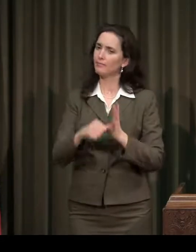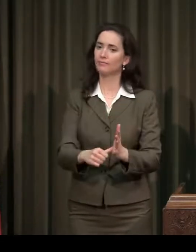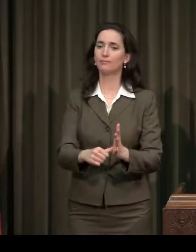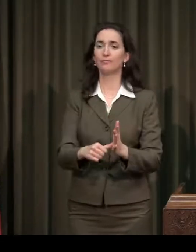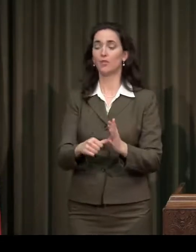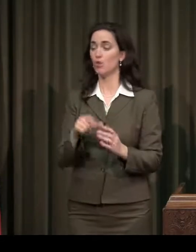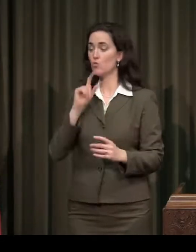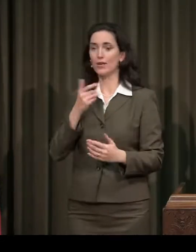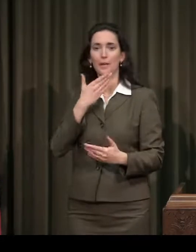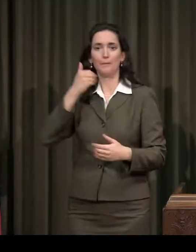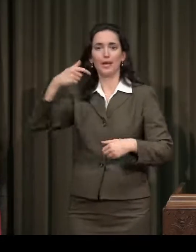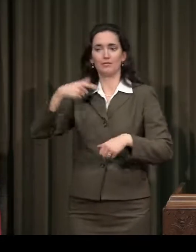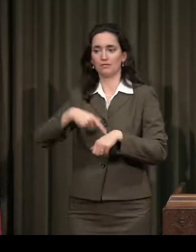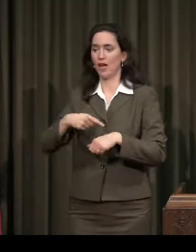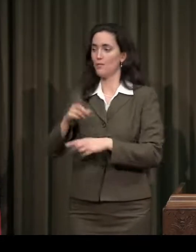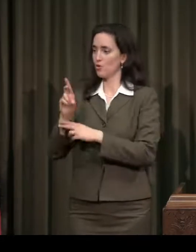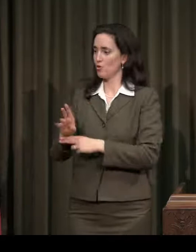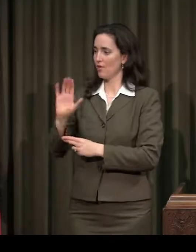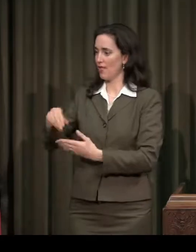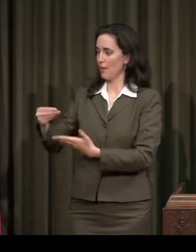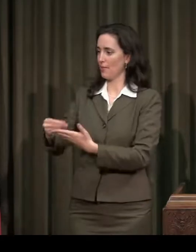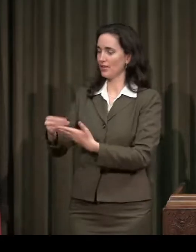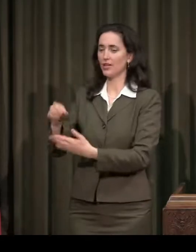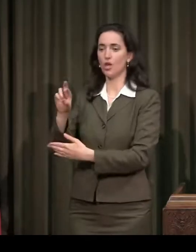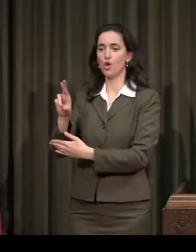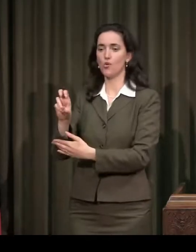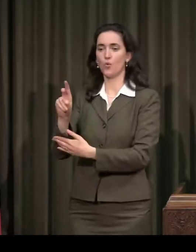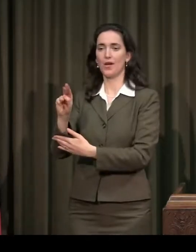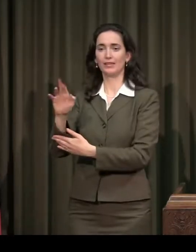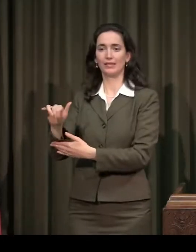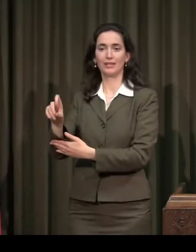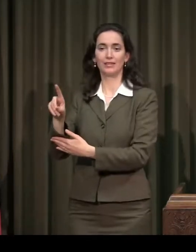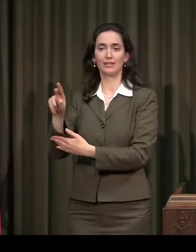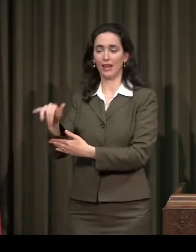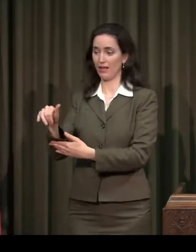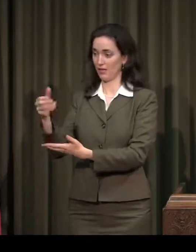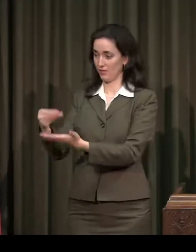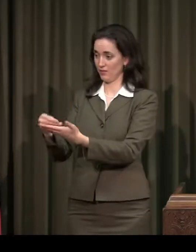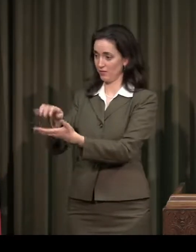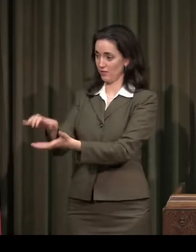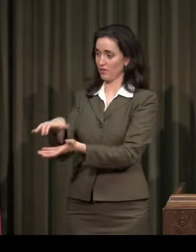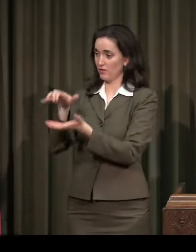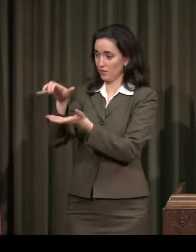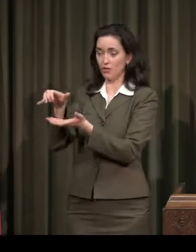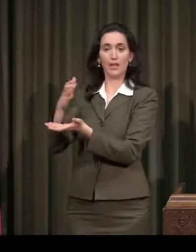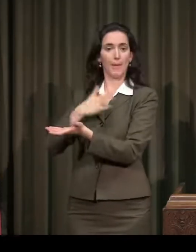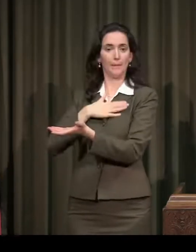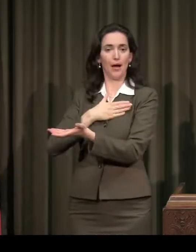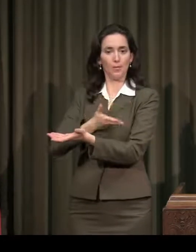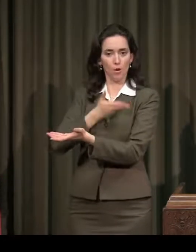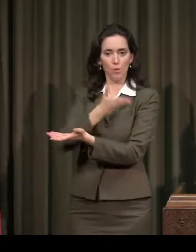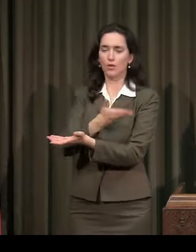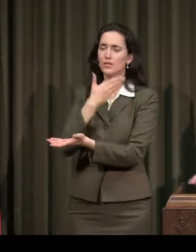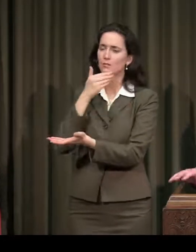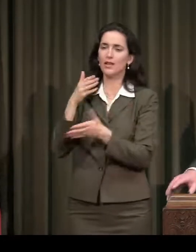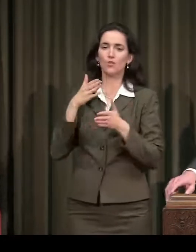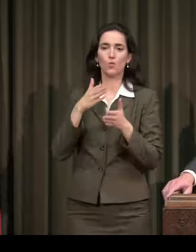rainy day fund than the use that I proposed and that is to fill this part